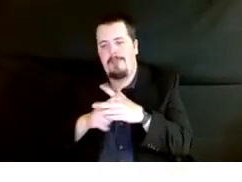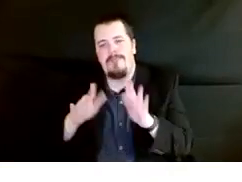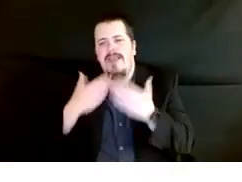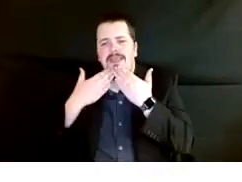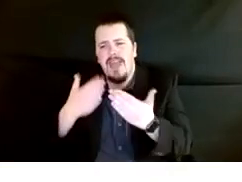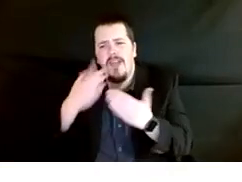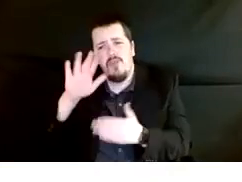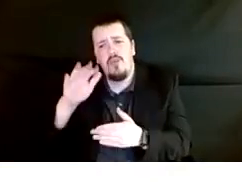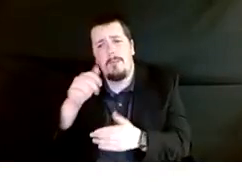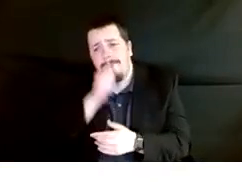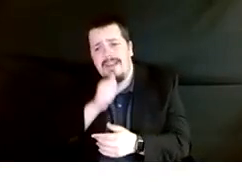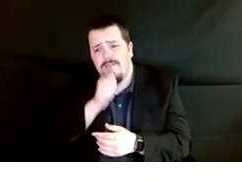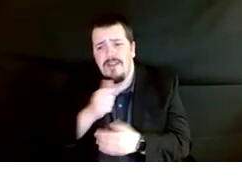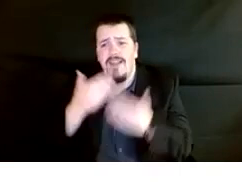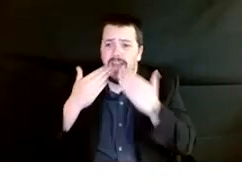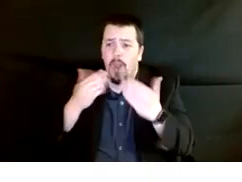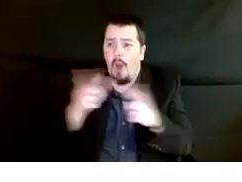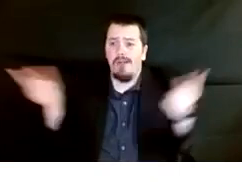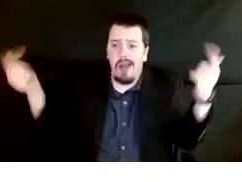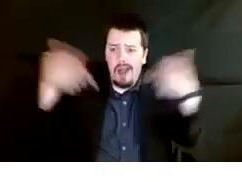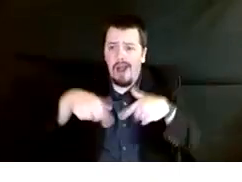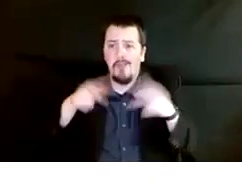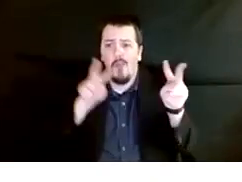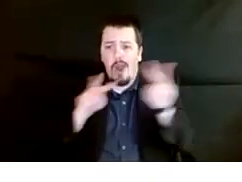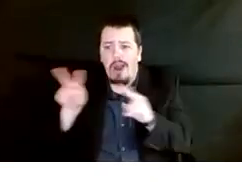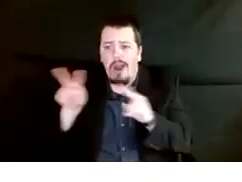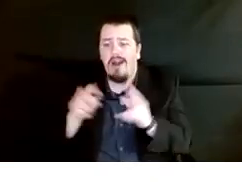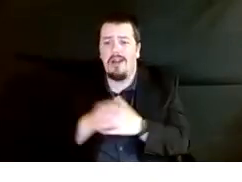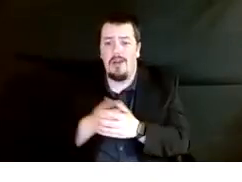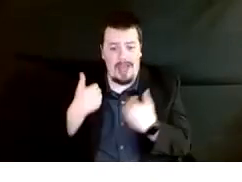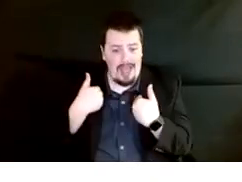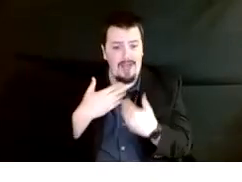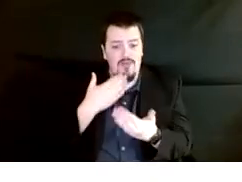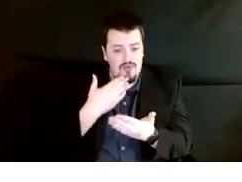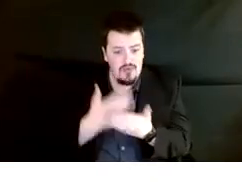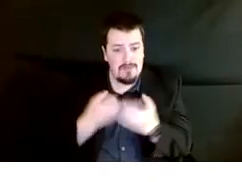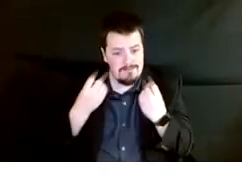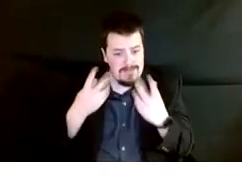I appreciate everybody being here, as I said we've we have ..we've got a lot of folks on this and um